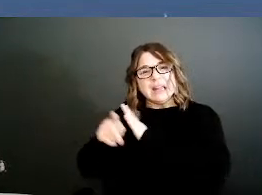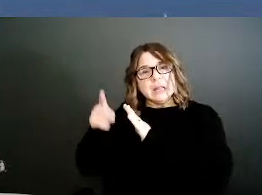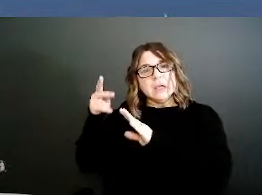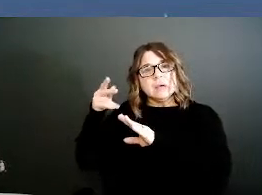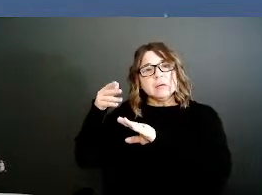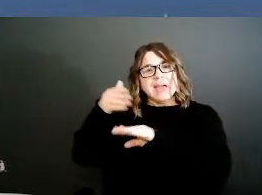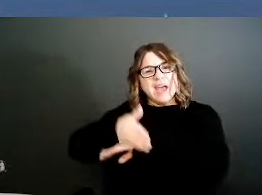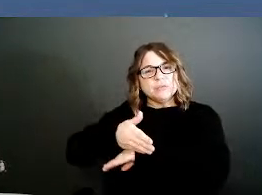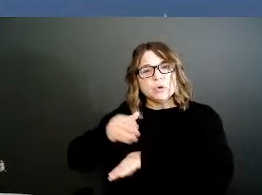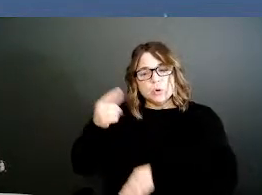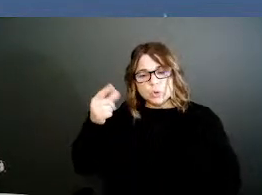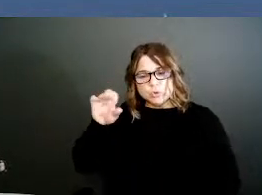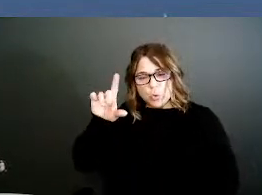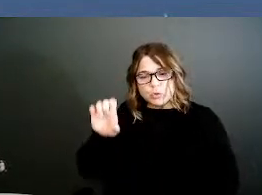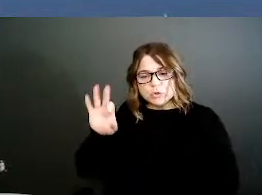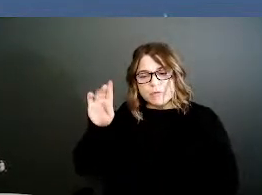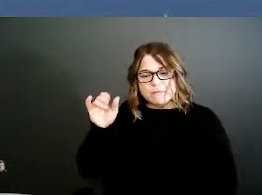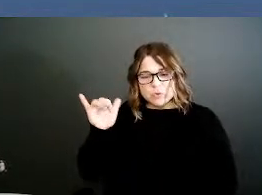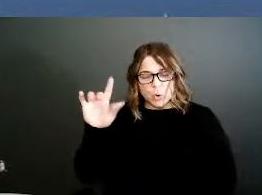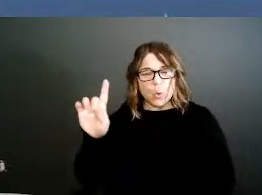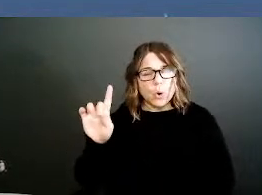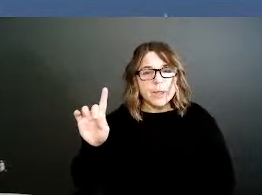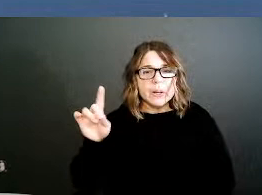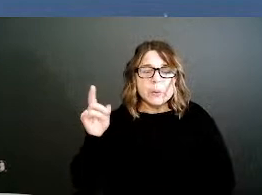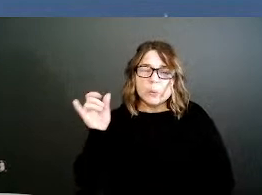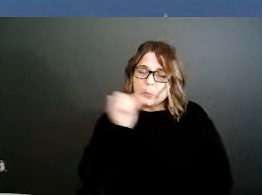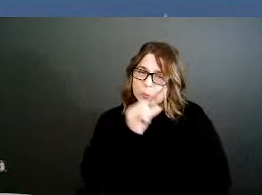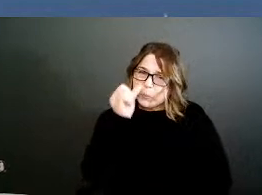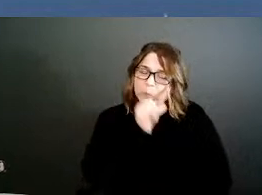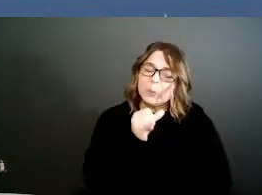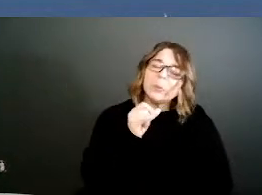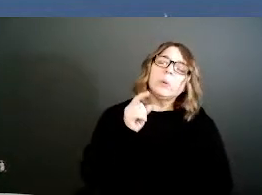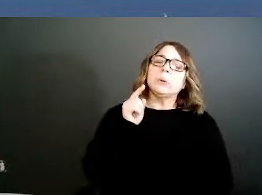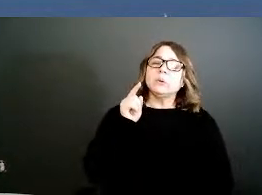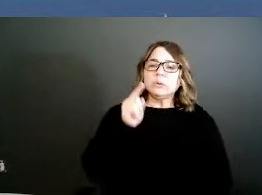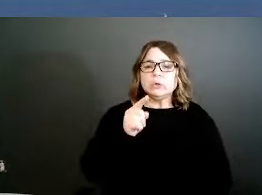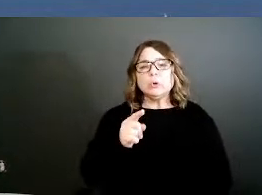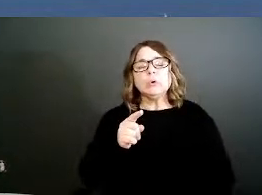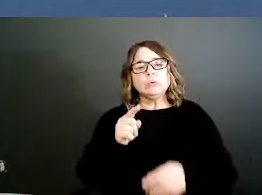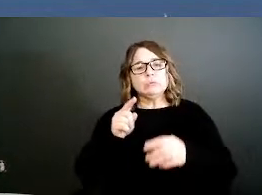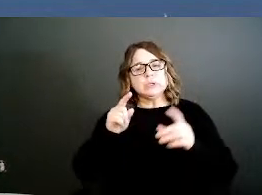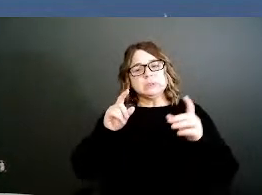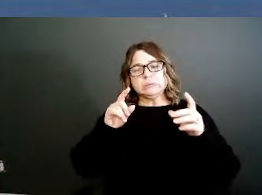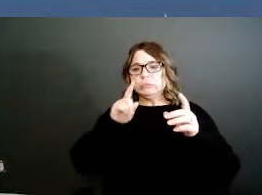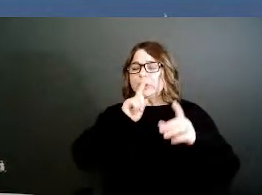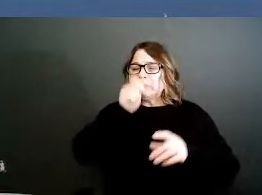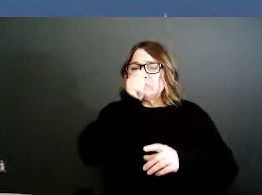DISAGREEMENTS IS TRULILY HISTORIC. WHAT YOU HAVE BEEN THROUGH TOGETHER, DESPITE PROFOUND I RECOGNIZE AND REVERENCE THESE EXPERIENCES. THANK YOU.